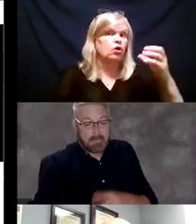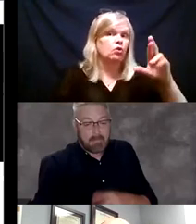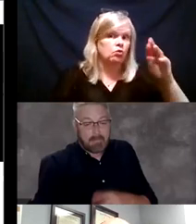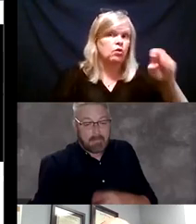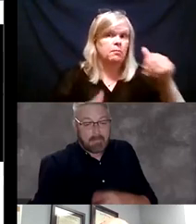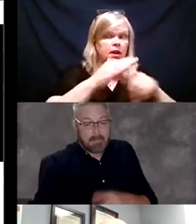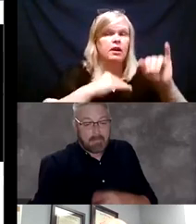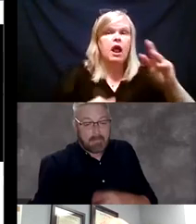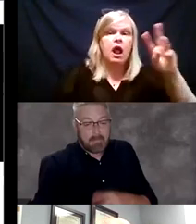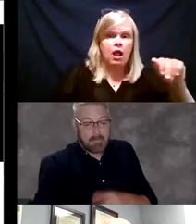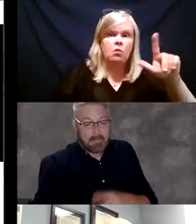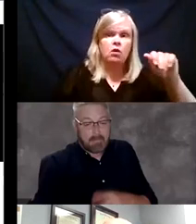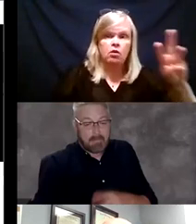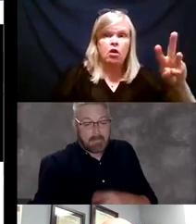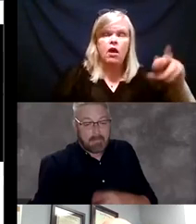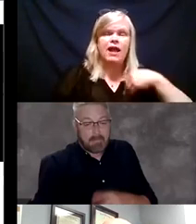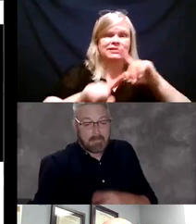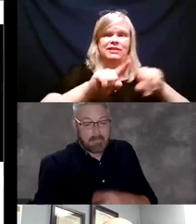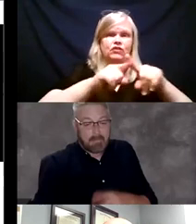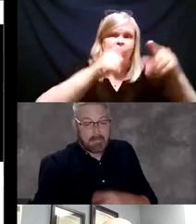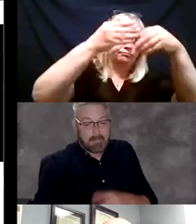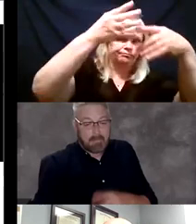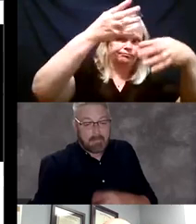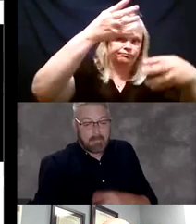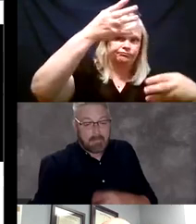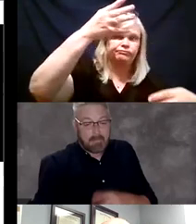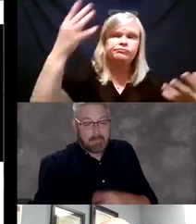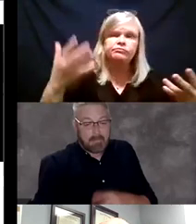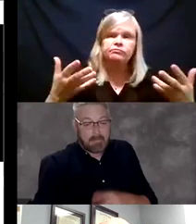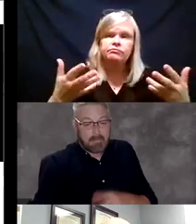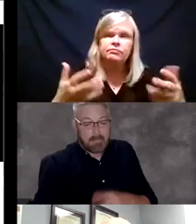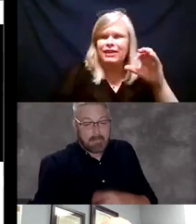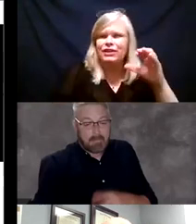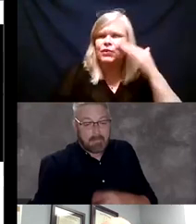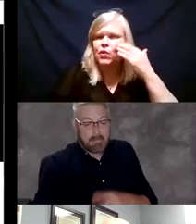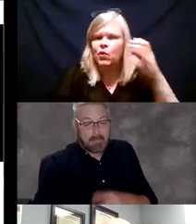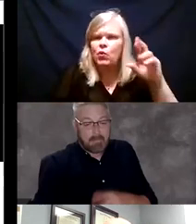DEGREES AS CRIMES CAN SOMETIMES BE ORGANIZED.